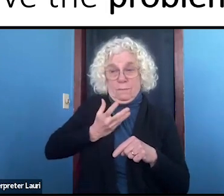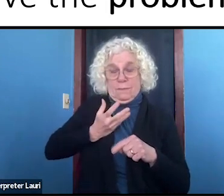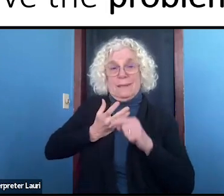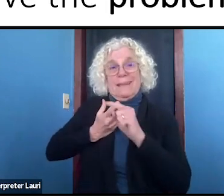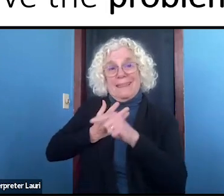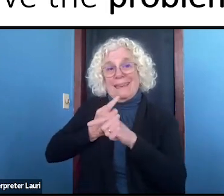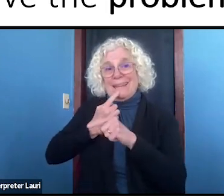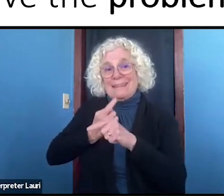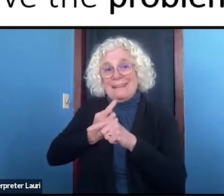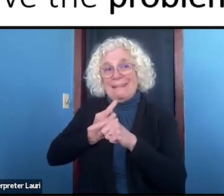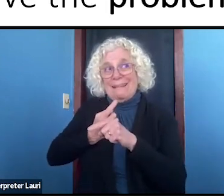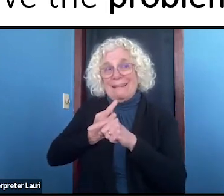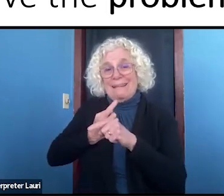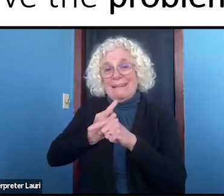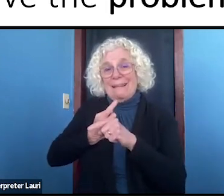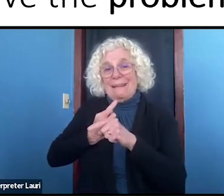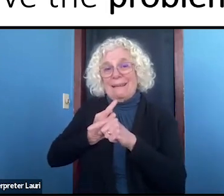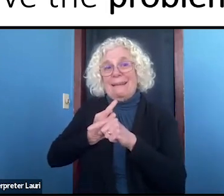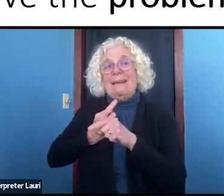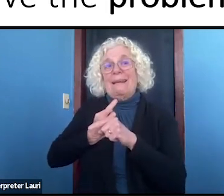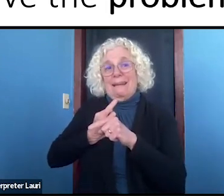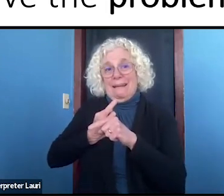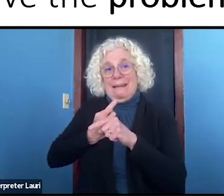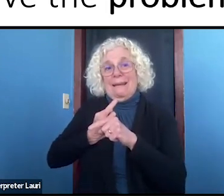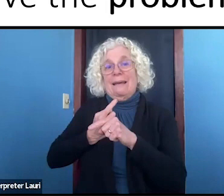there is a higher percentage of people who are white